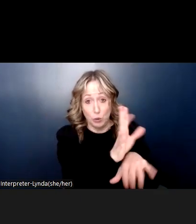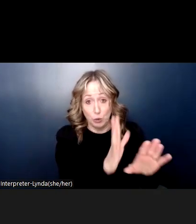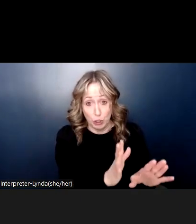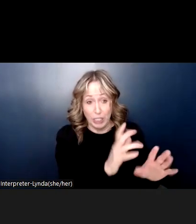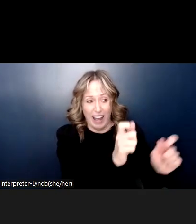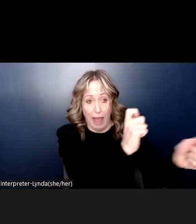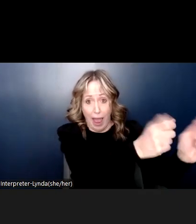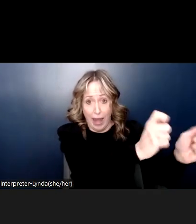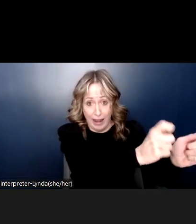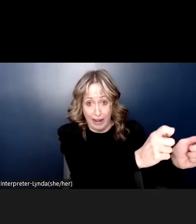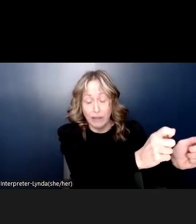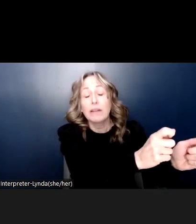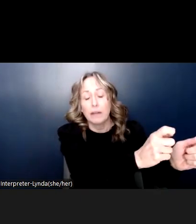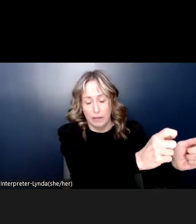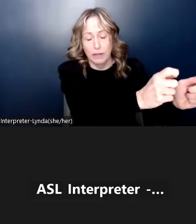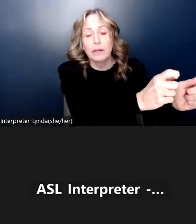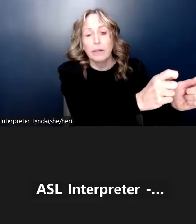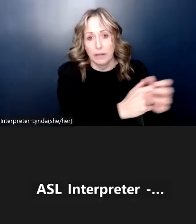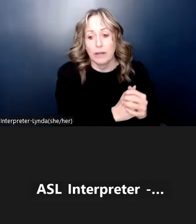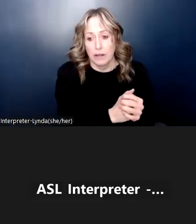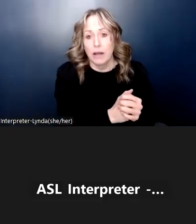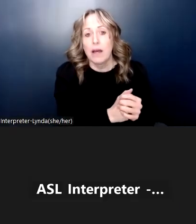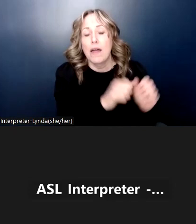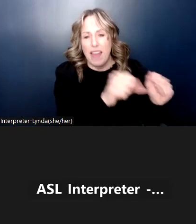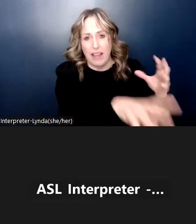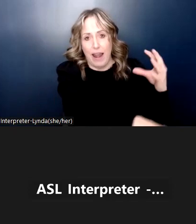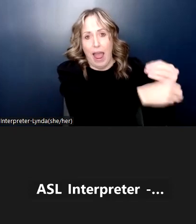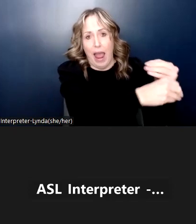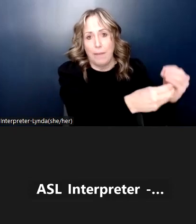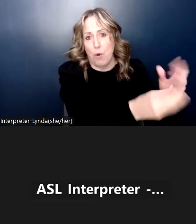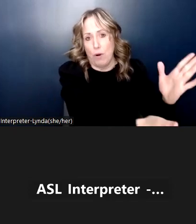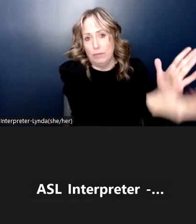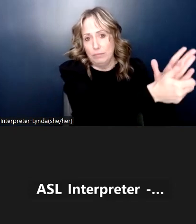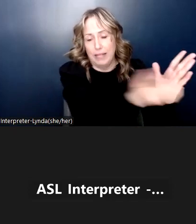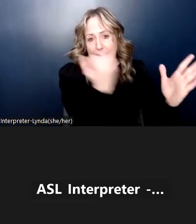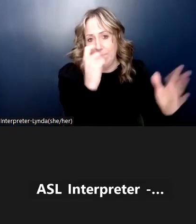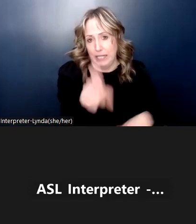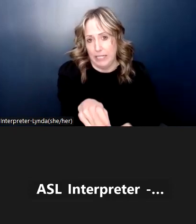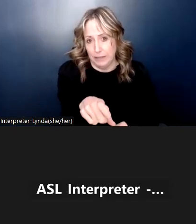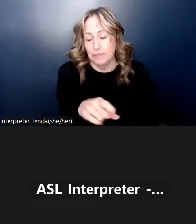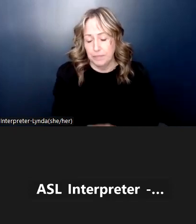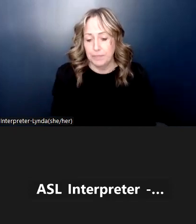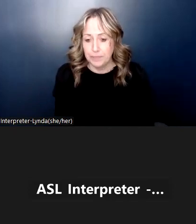They will be able to further add more attachments if they need to.